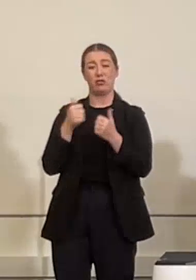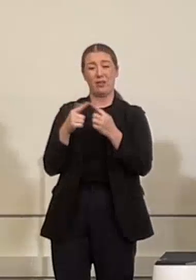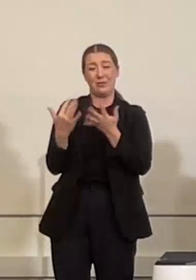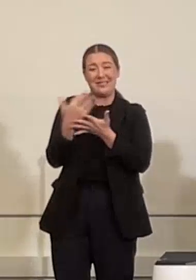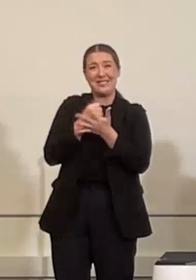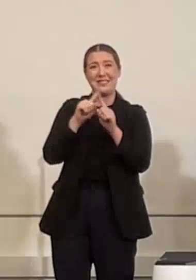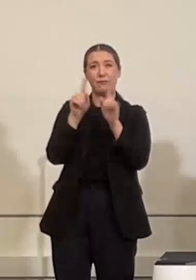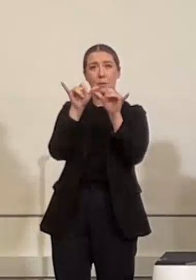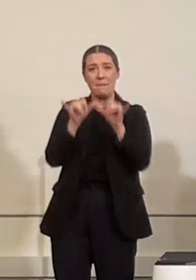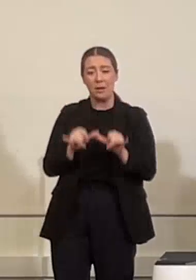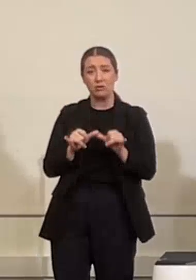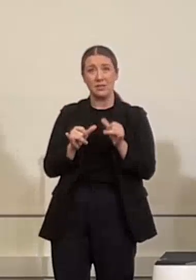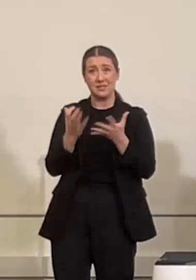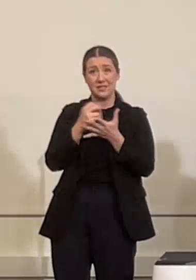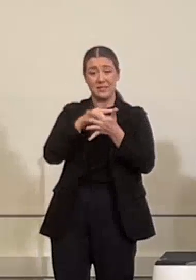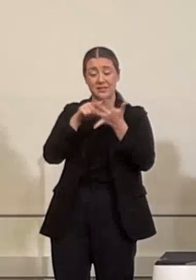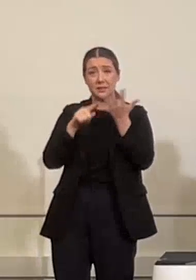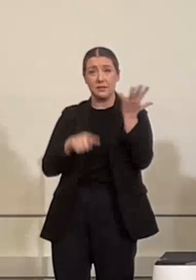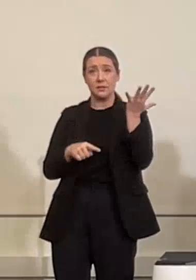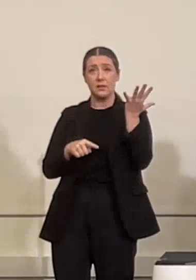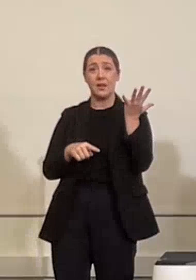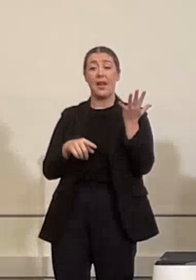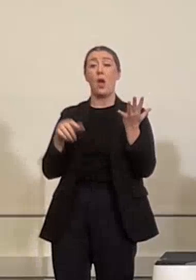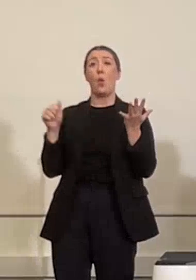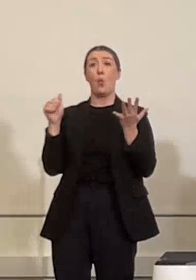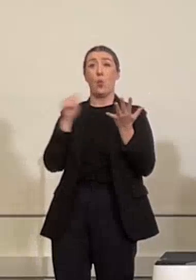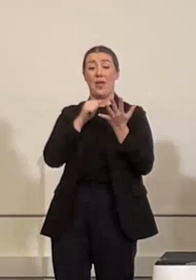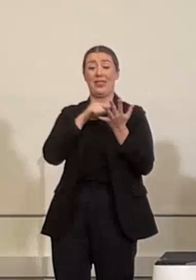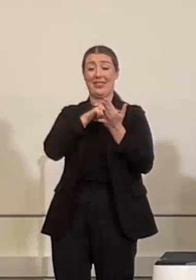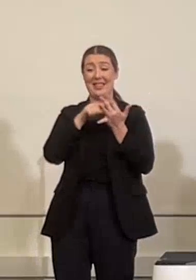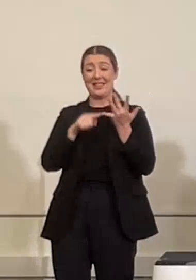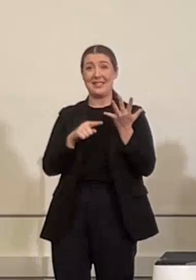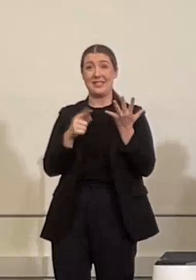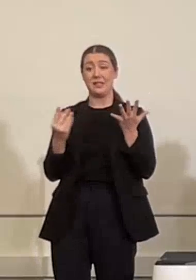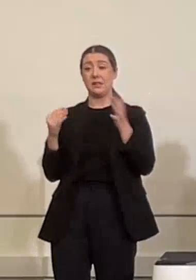build it with accessibility in mind, people won't be able to